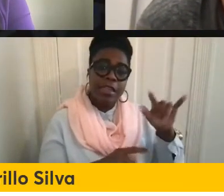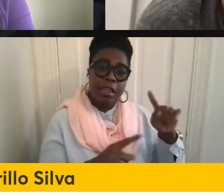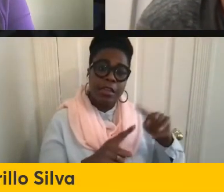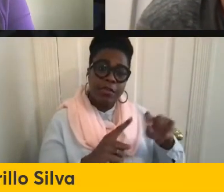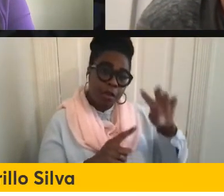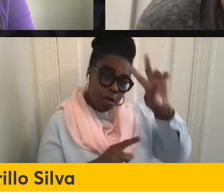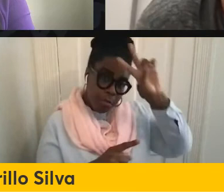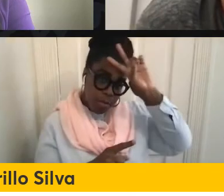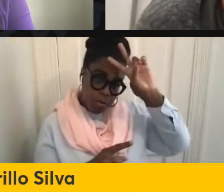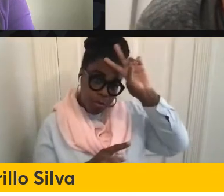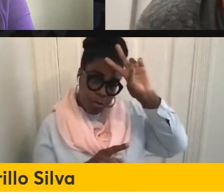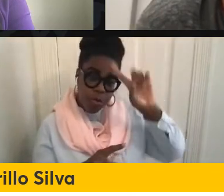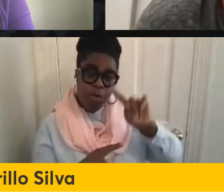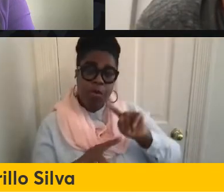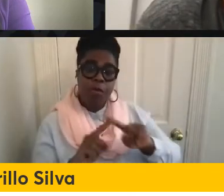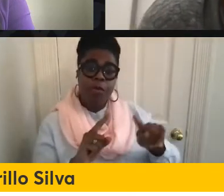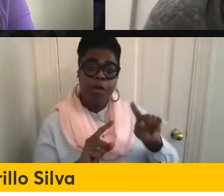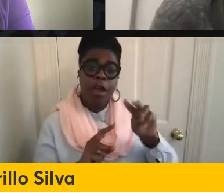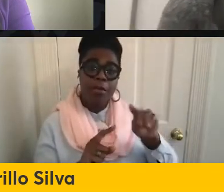expression and MTB infected cells?